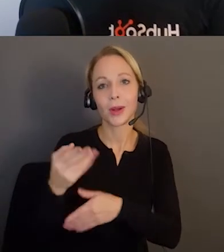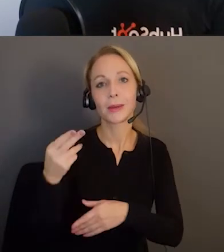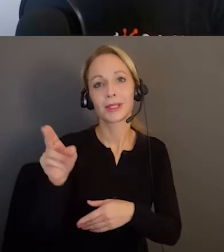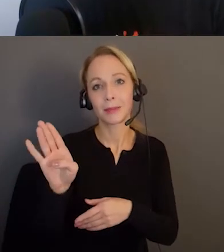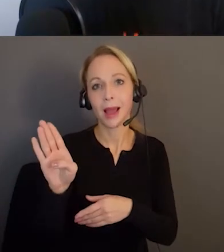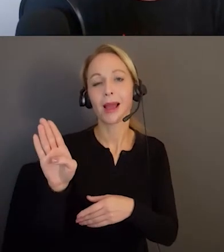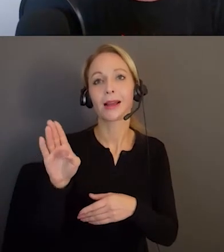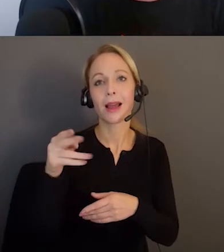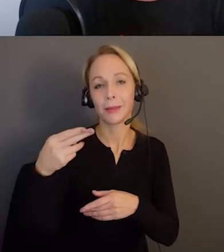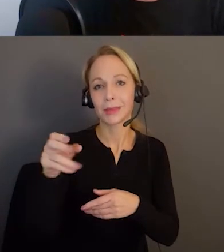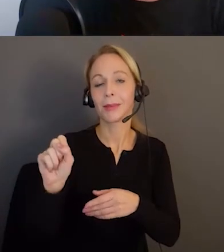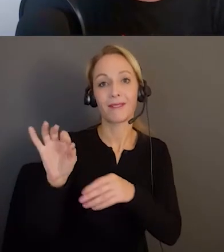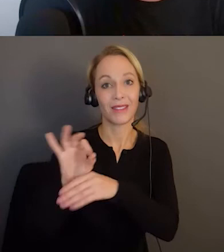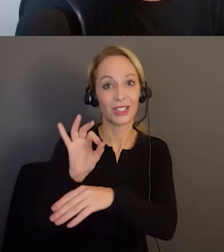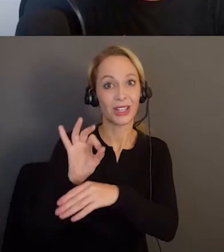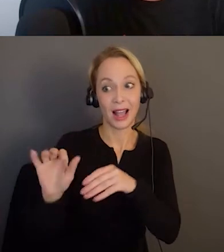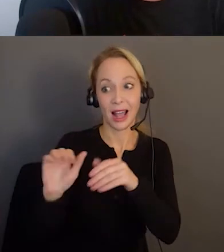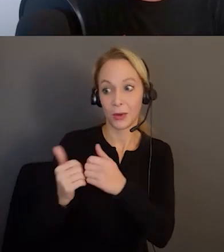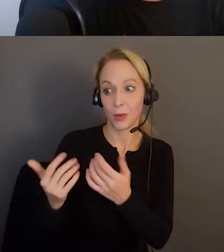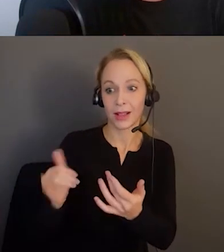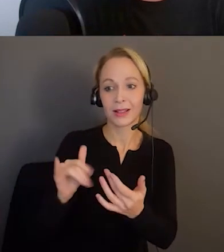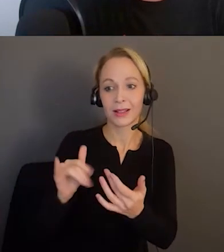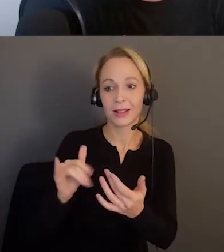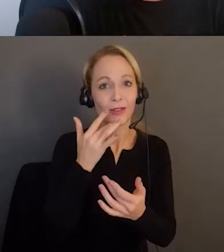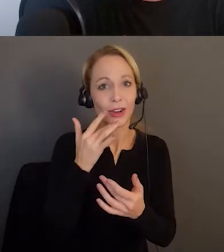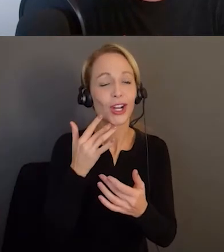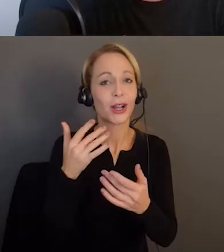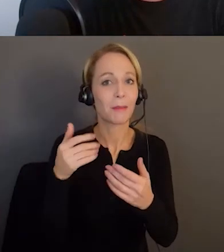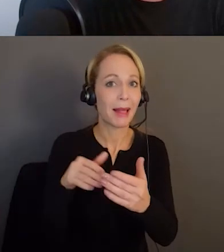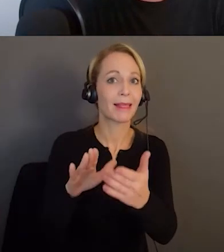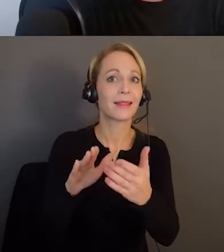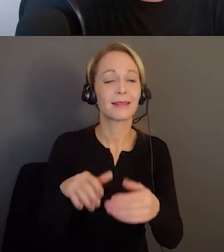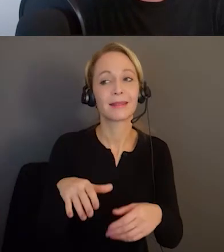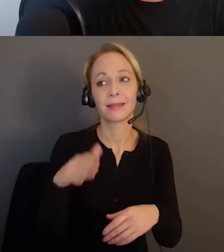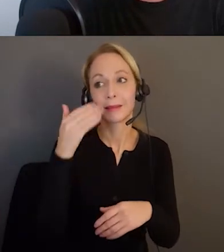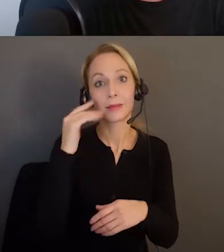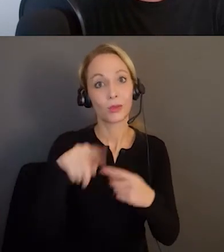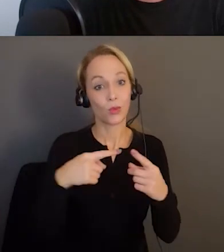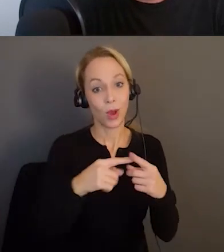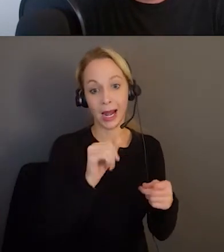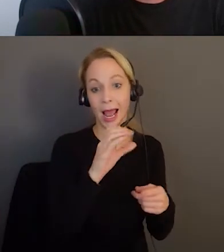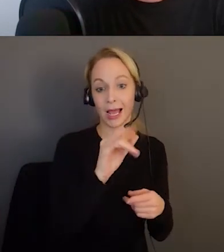THAT IS THE PREFERRED METHOD. BECAUSE WHEN AN ACTION WAITS THE USER HAVE NO